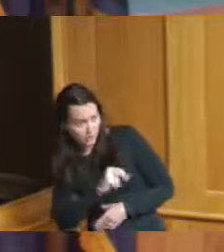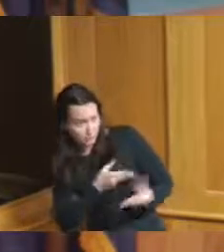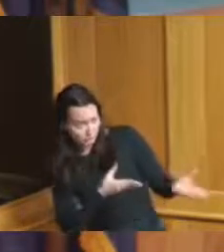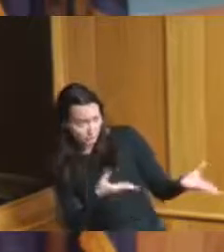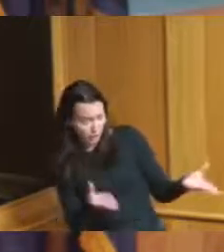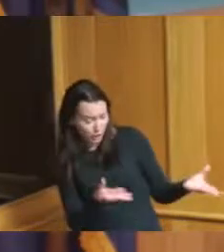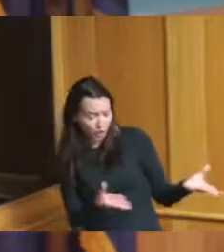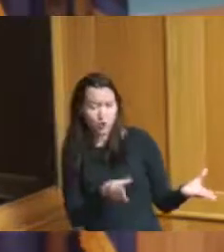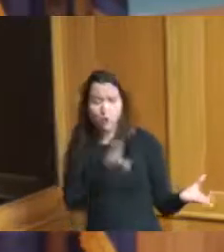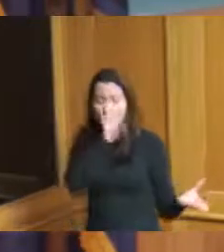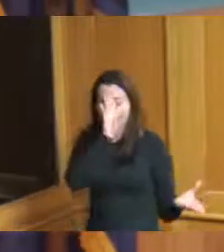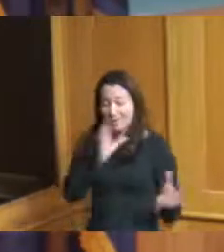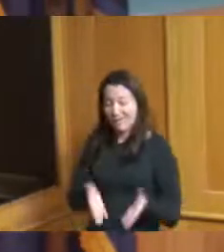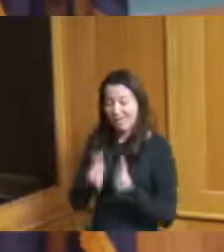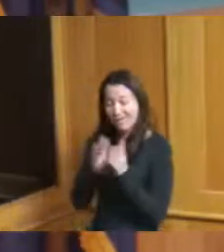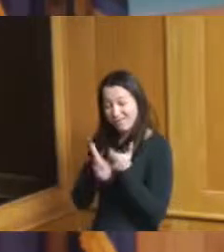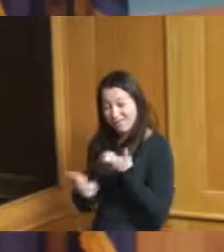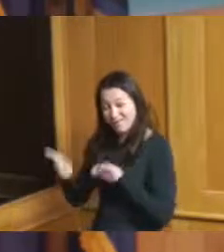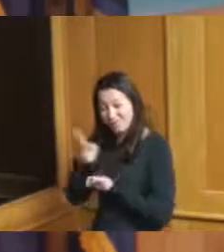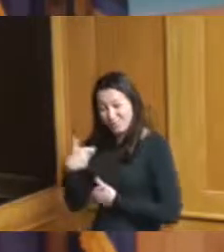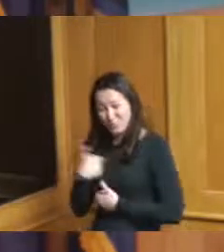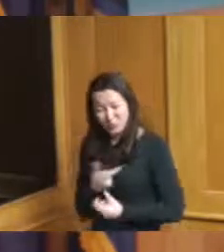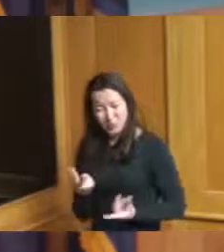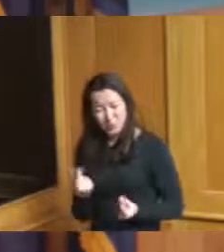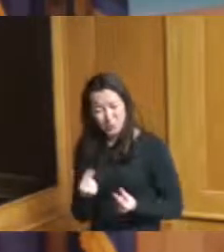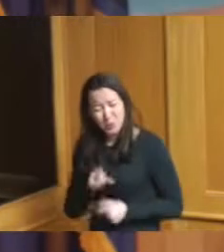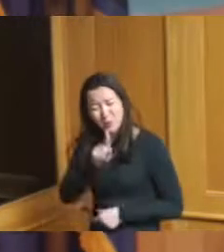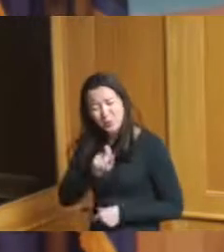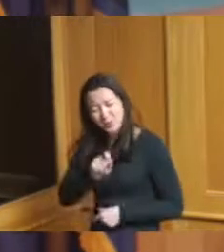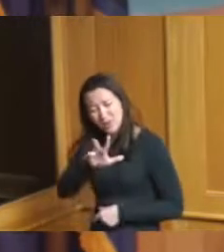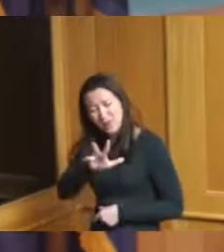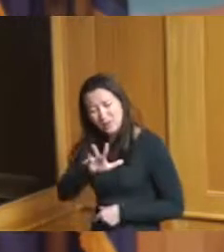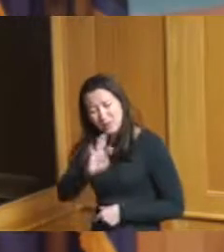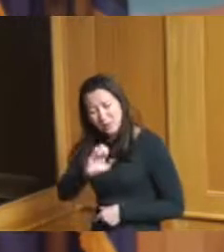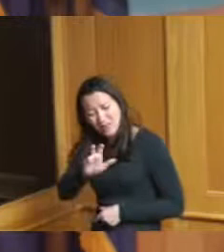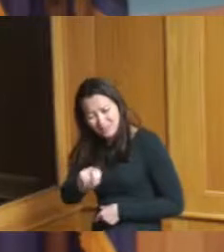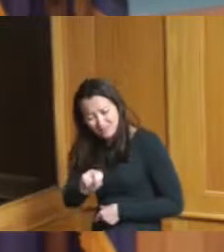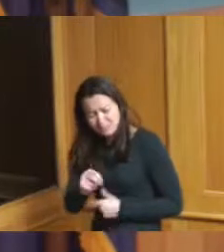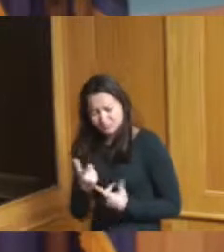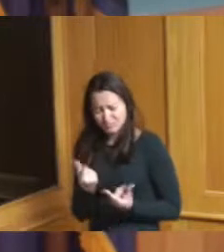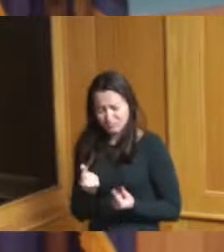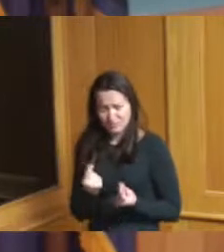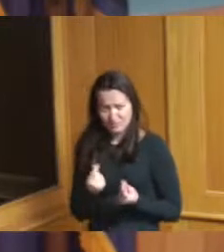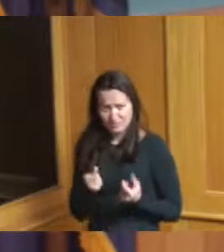Jeff the administration what are we doing with the 1.5 million are we able to get testing up and